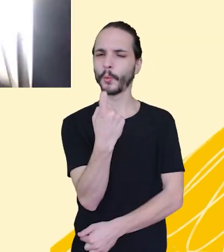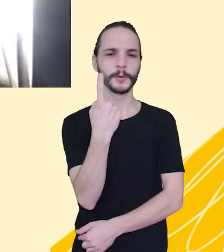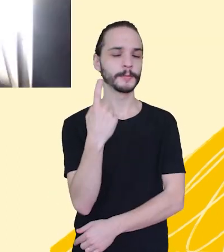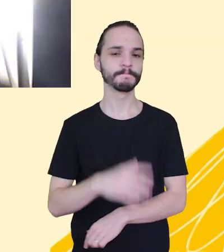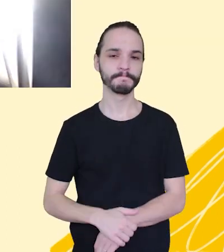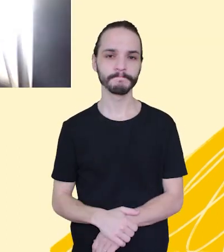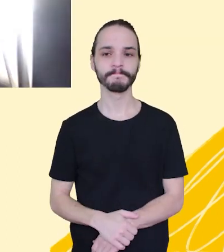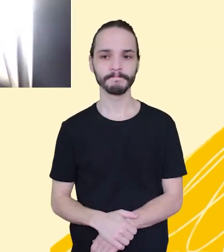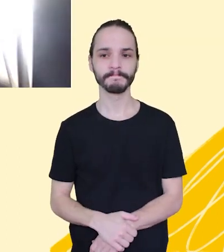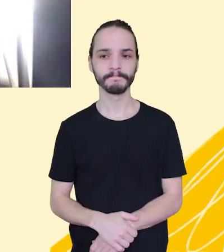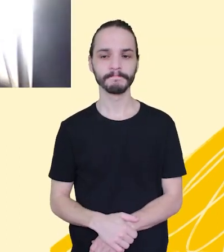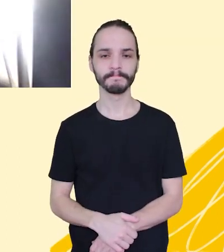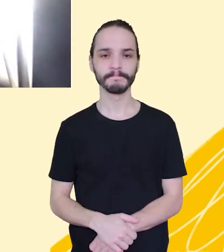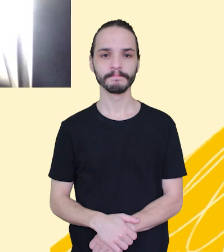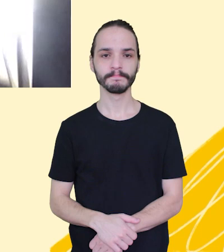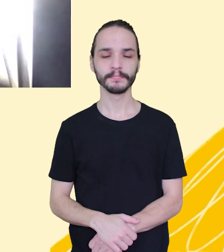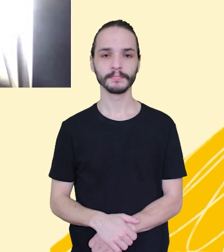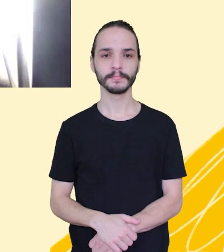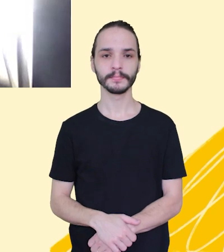It's not so singular.